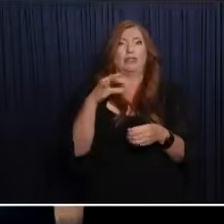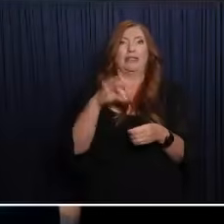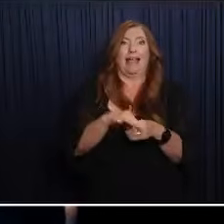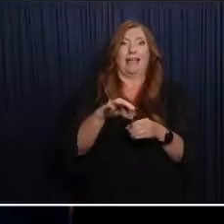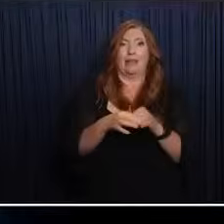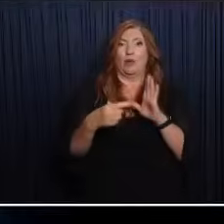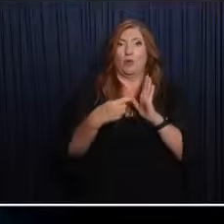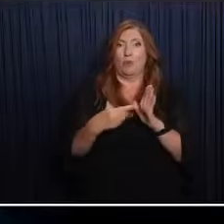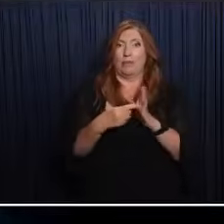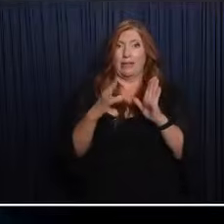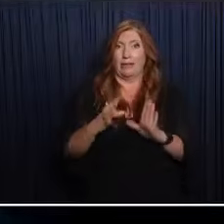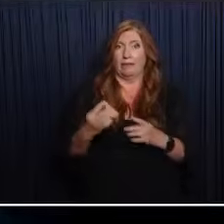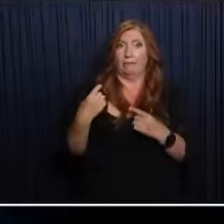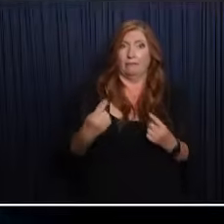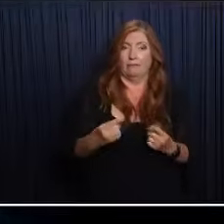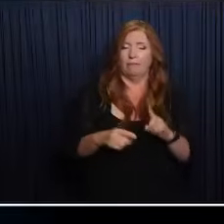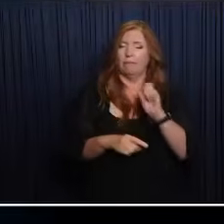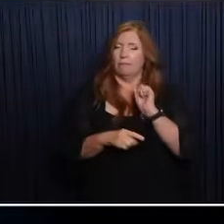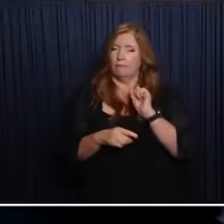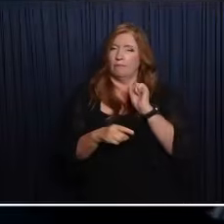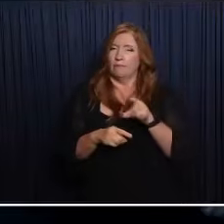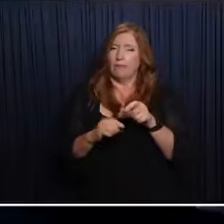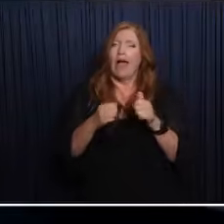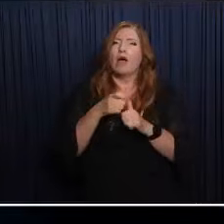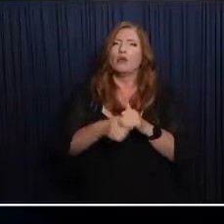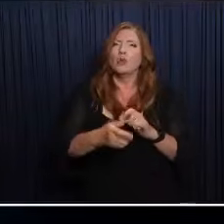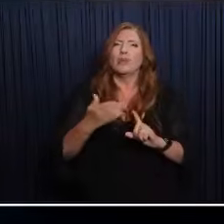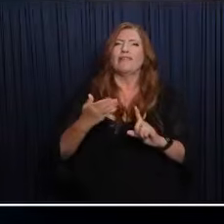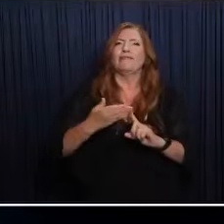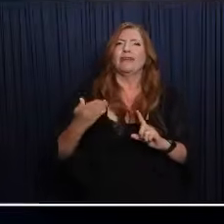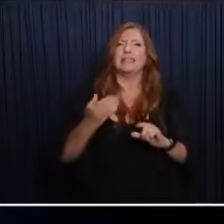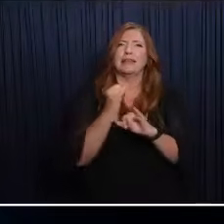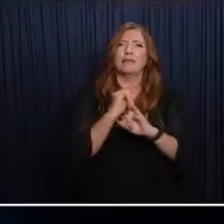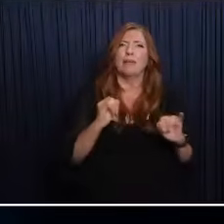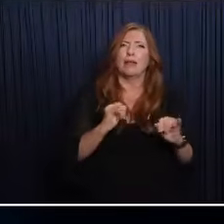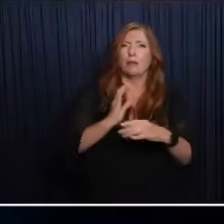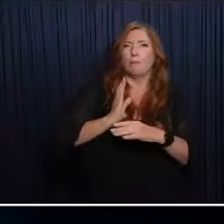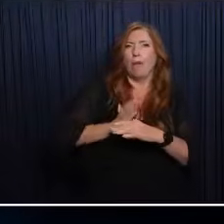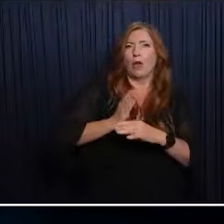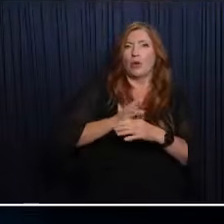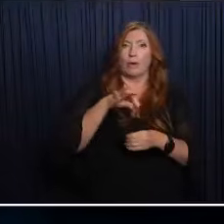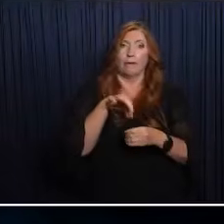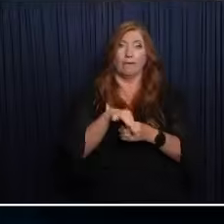MR. CHAPLIK, YOU ARE THE ONLY ONE WITH EXPERIENCE AS AN